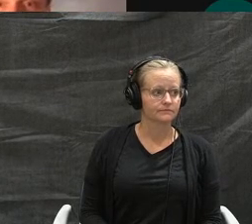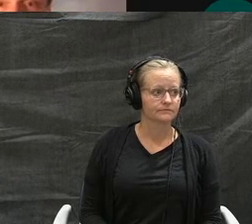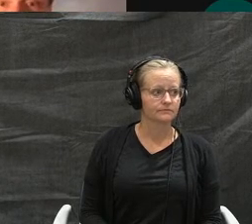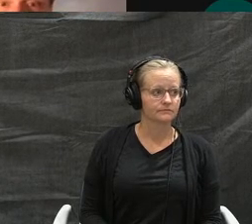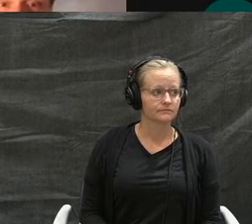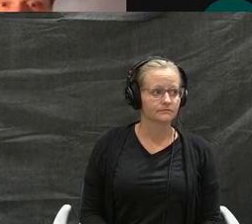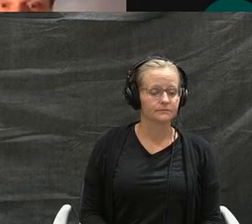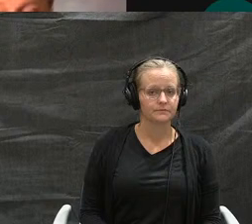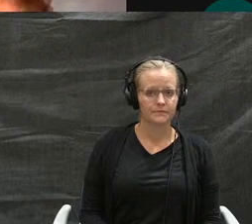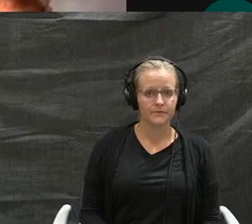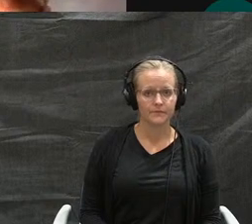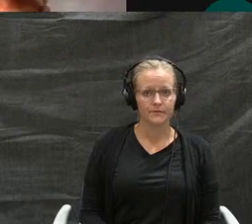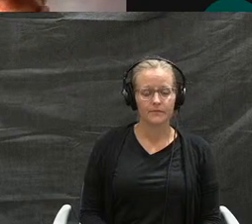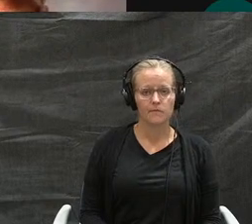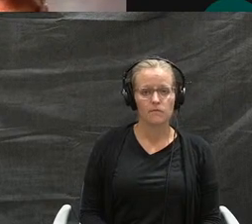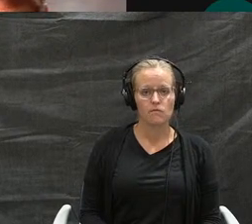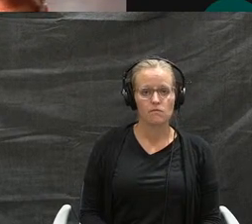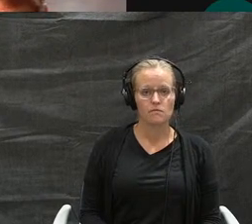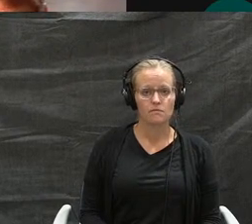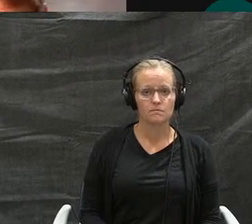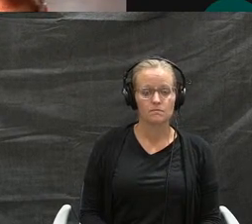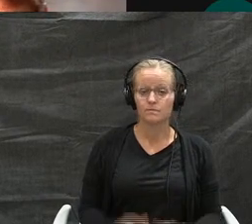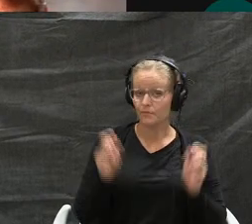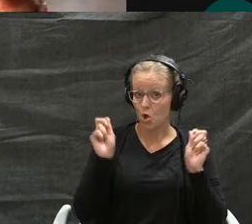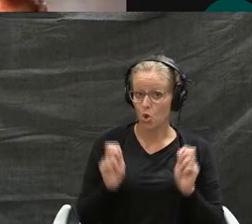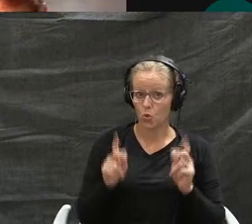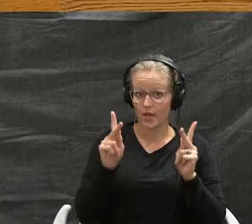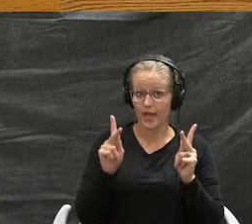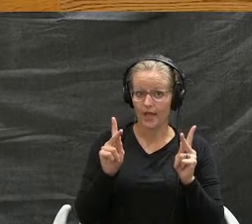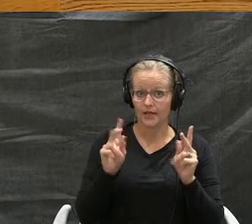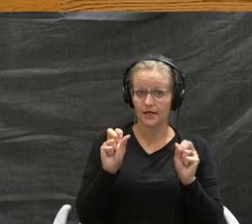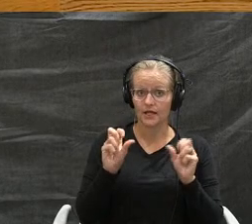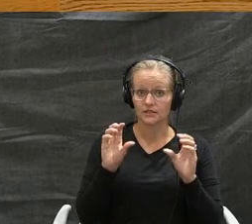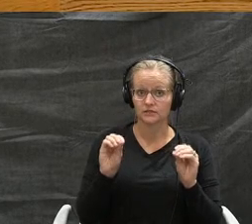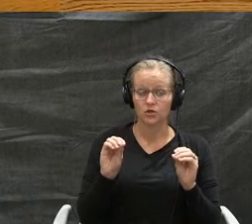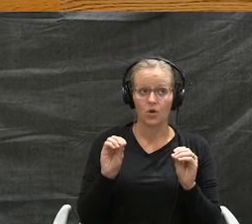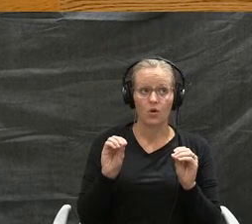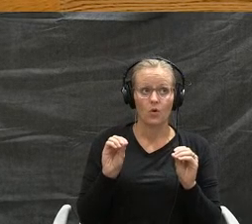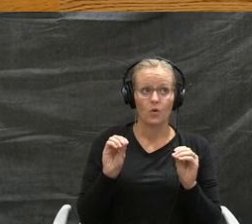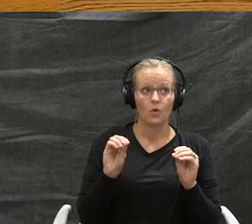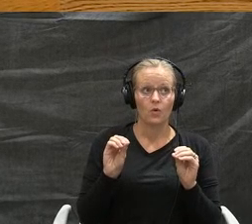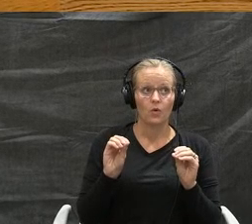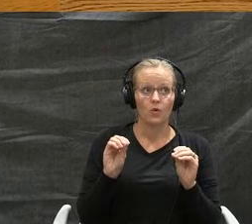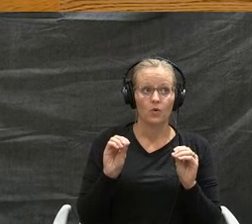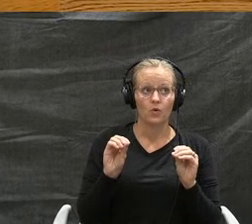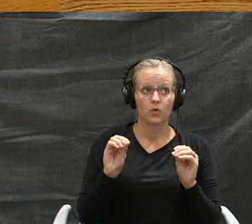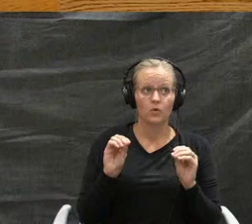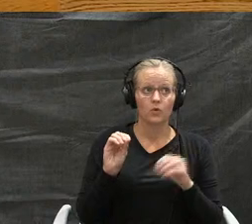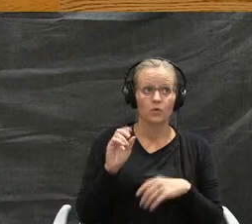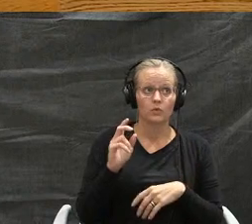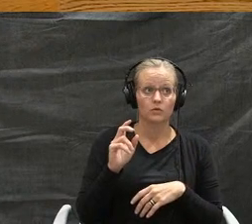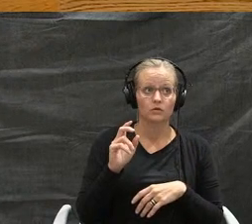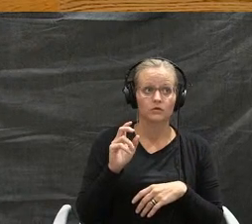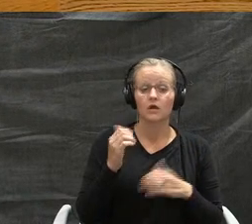OK, so see none we have emotion on the table so we are